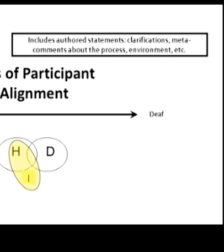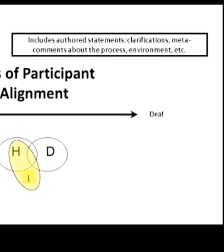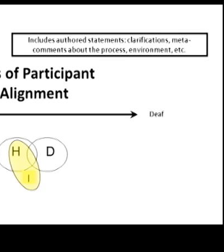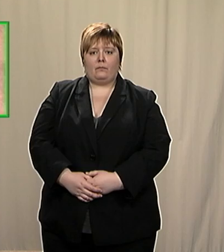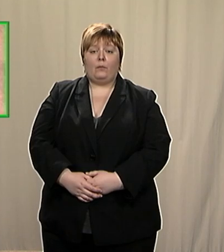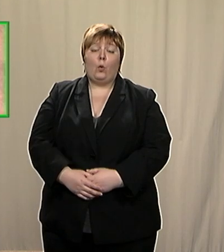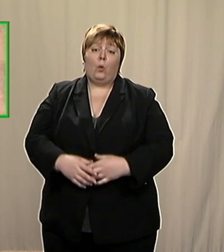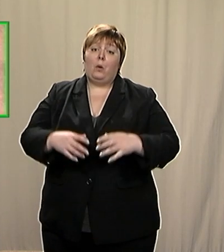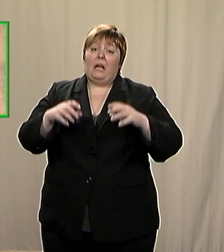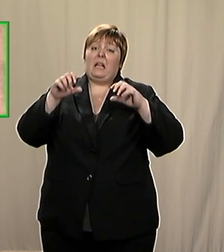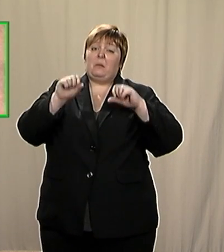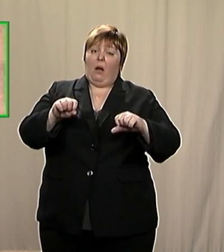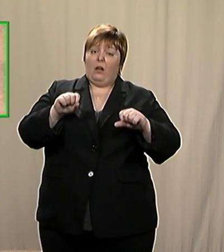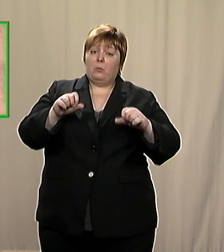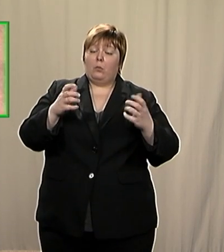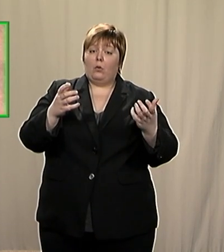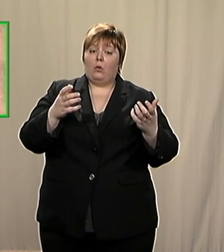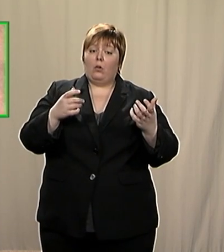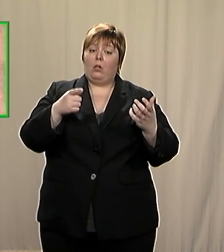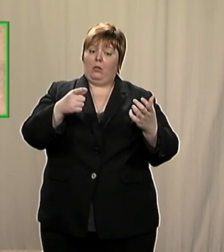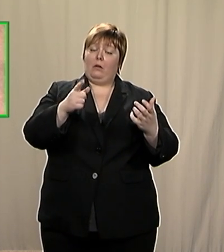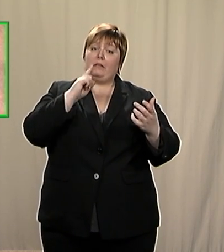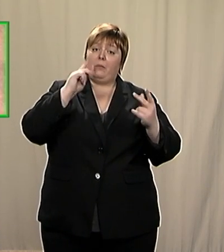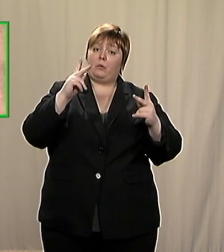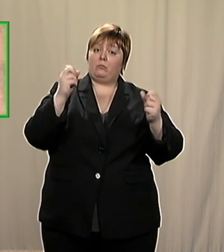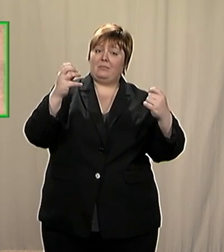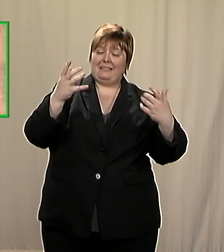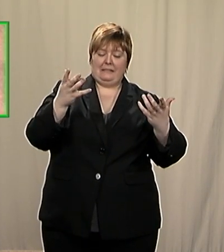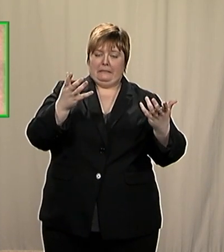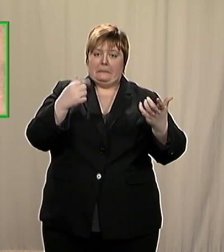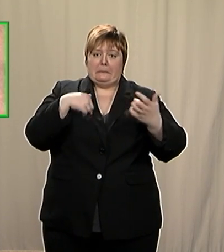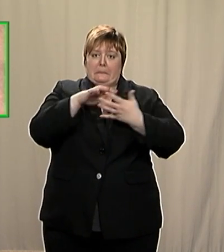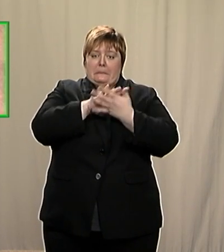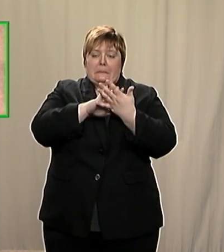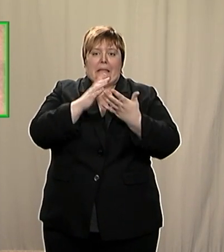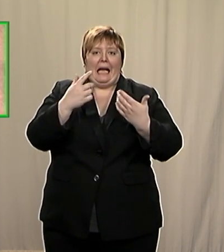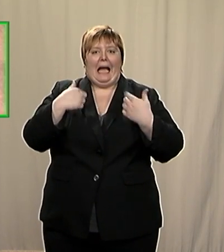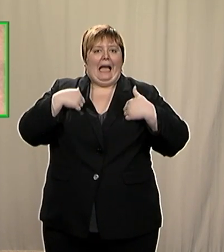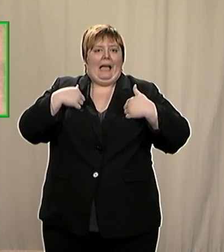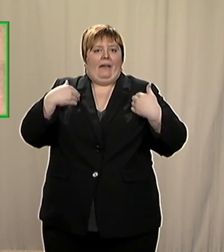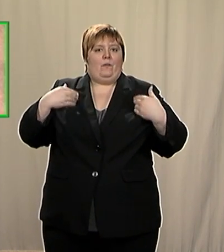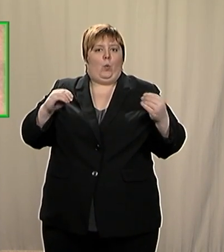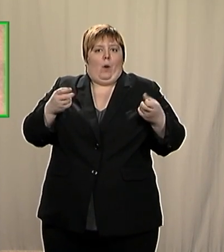So it might be that there's some message that's unclear from the deaf person. And I don't have a chance to maybe interrupt the person